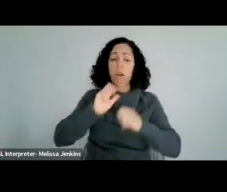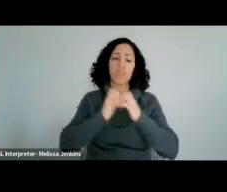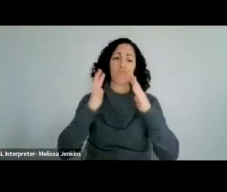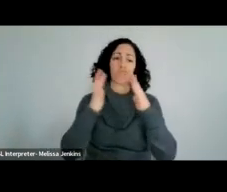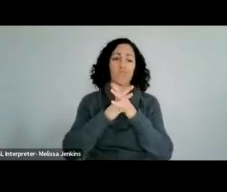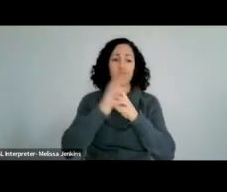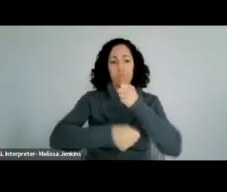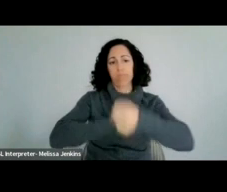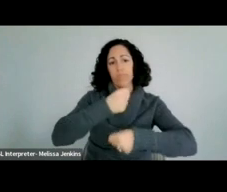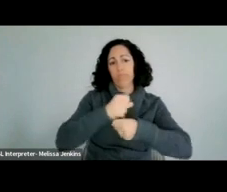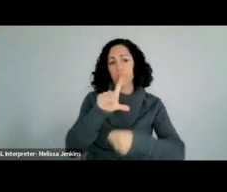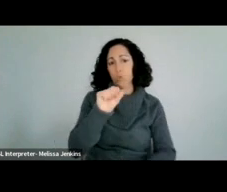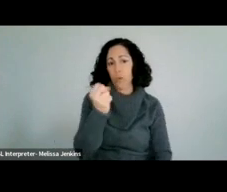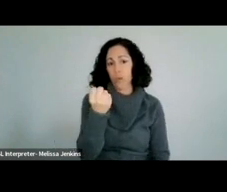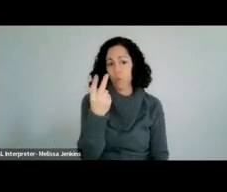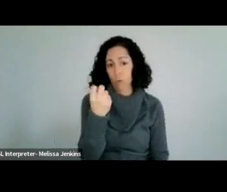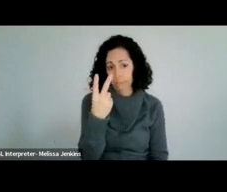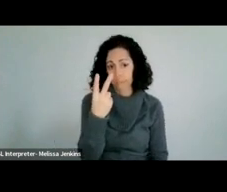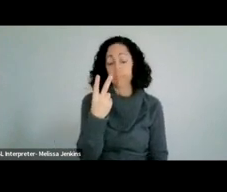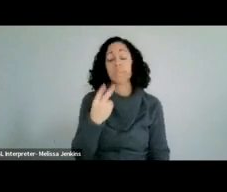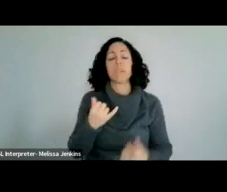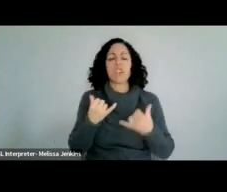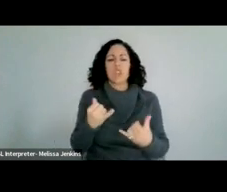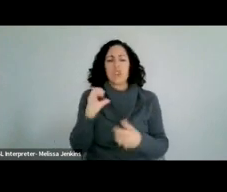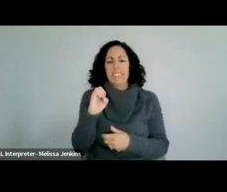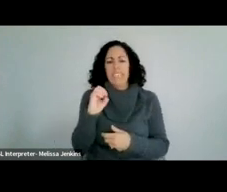Daniel de Boer. A few years earlier,